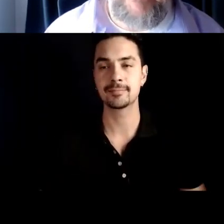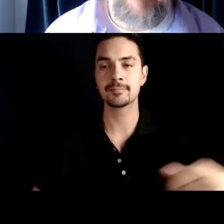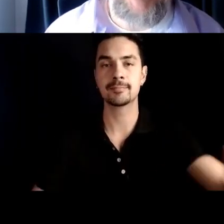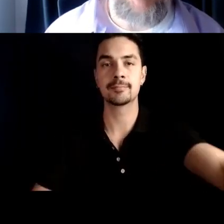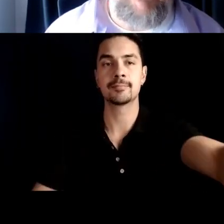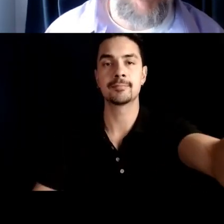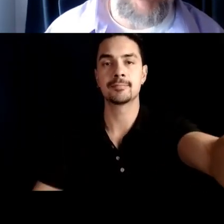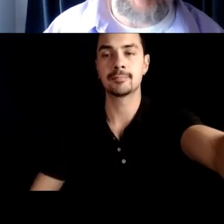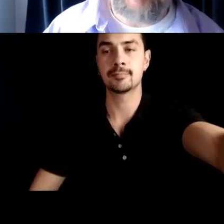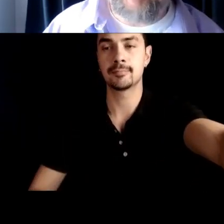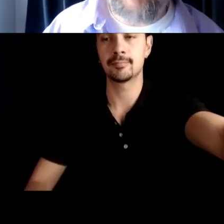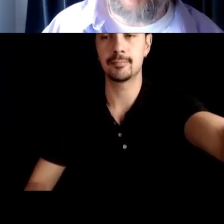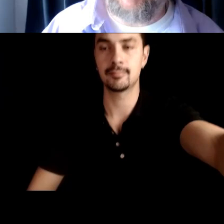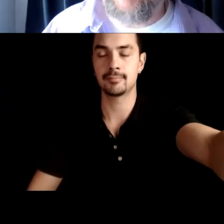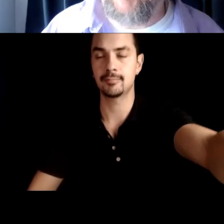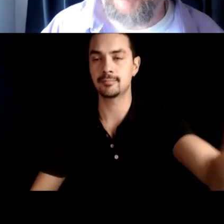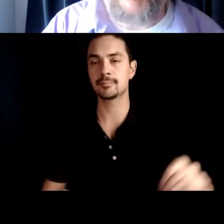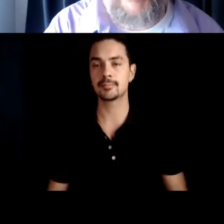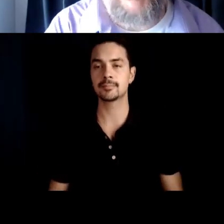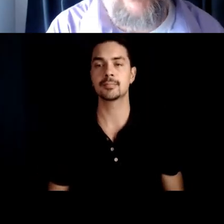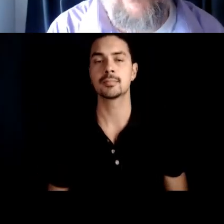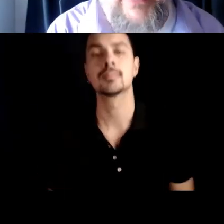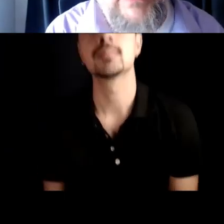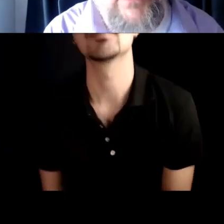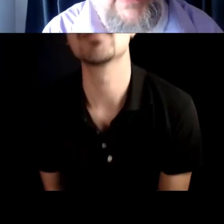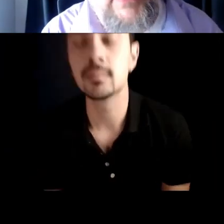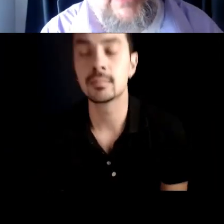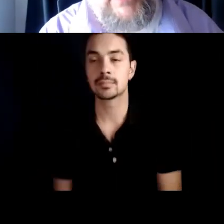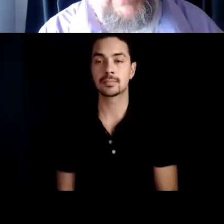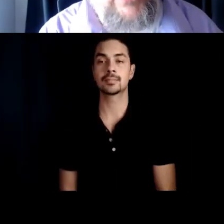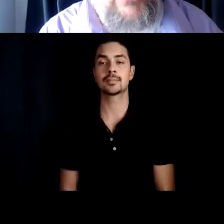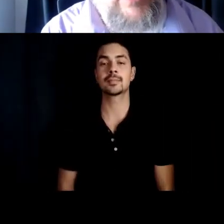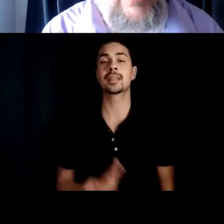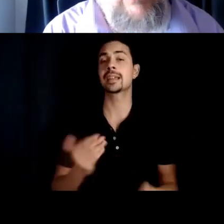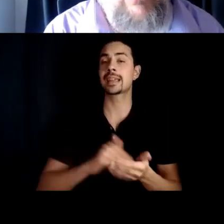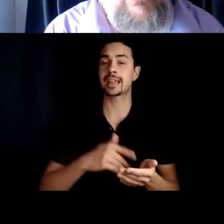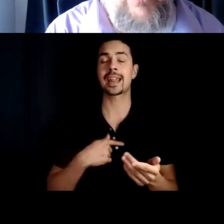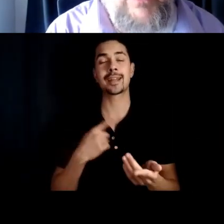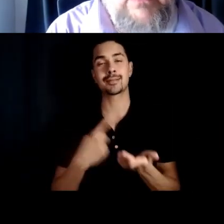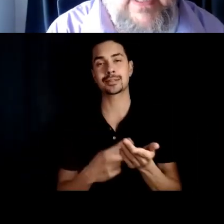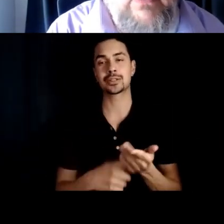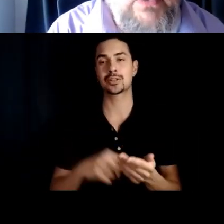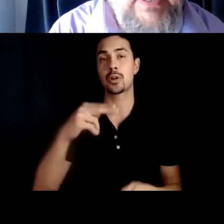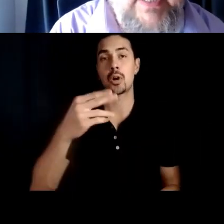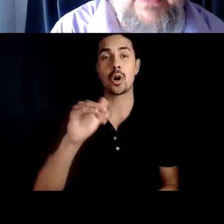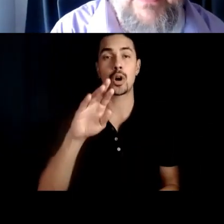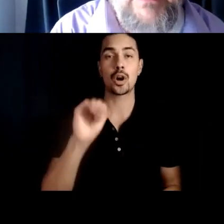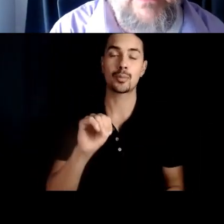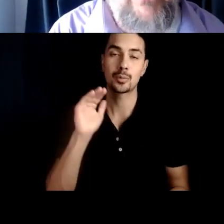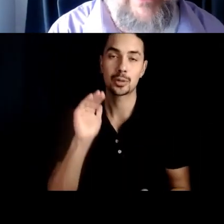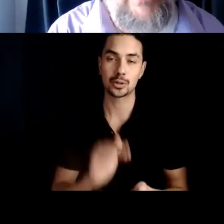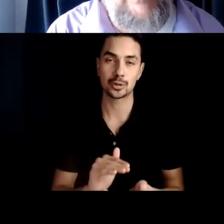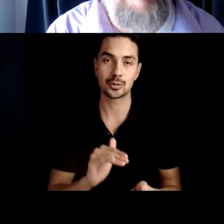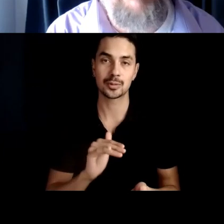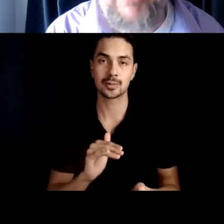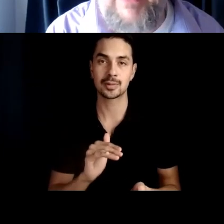Again, I mentioned harm reduction and that's a, you know, it's a catch off phrase, but you know, when we look at older standards of care,